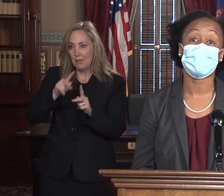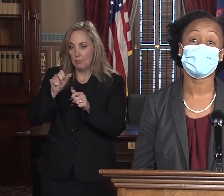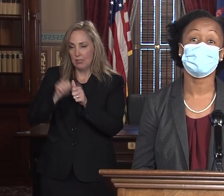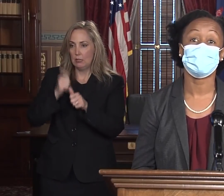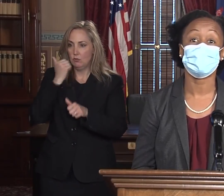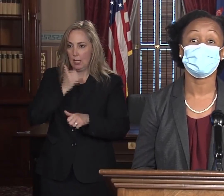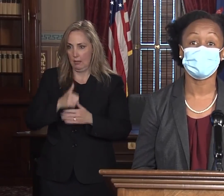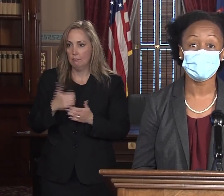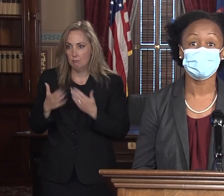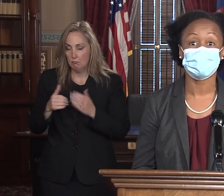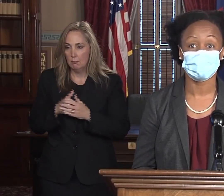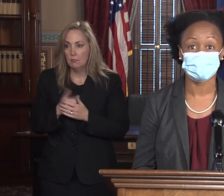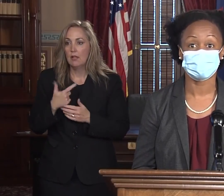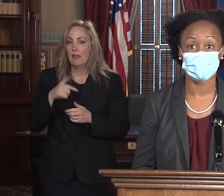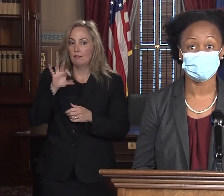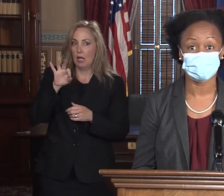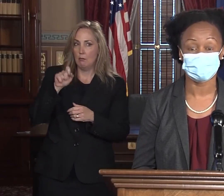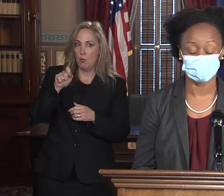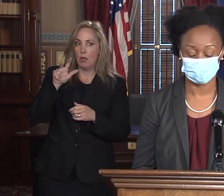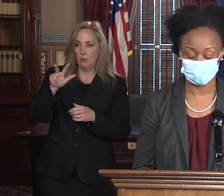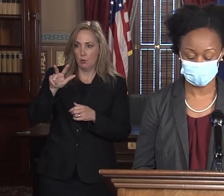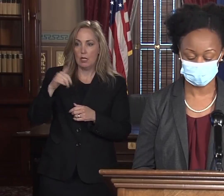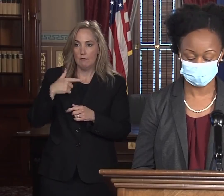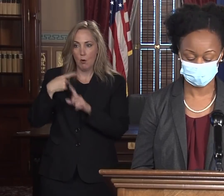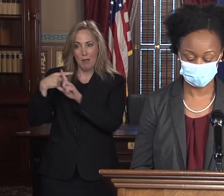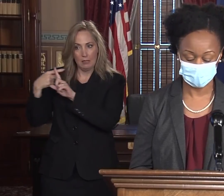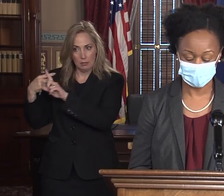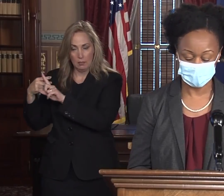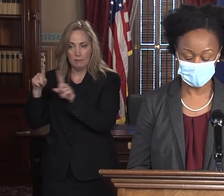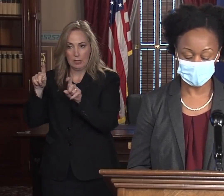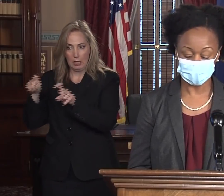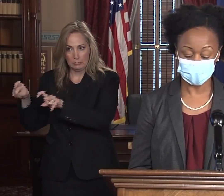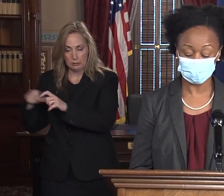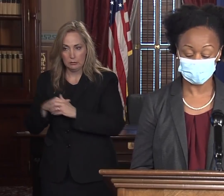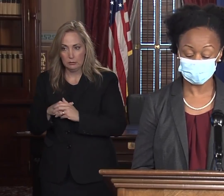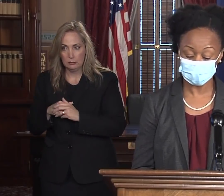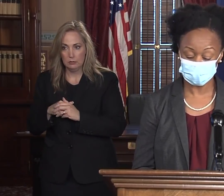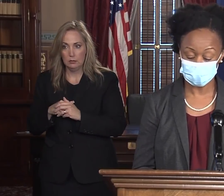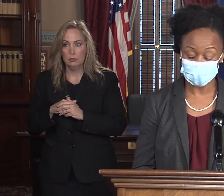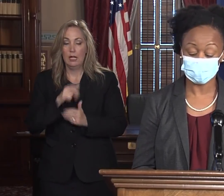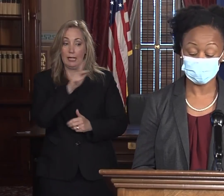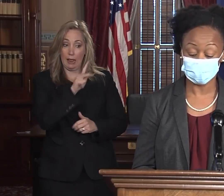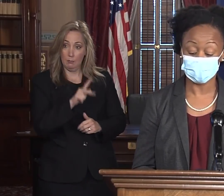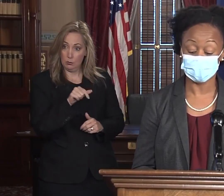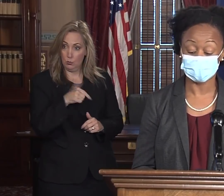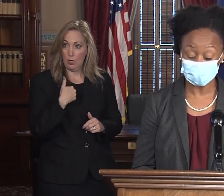THE UPPER PENINSULA REGION HAS A RATE OF 337 CASES PER MILLION